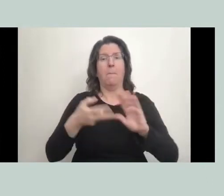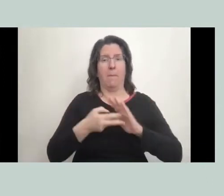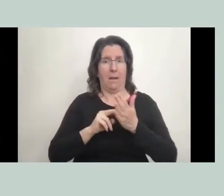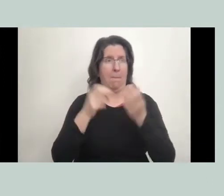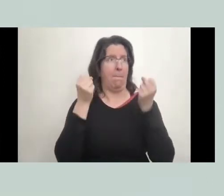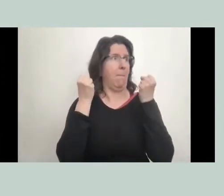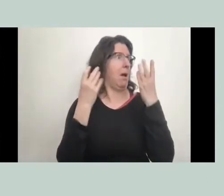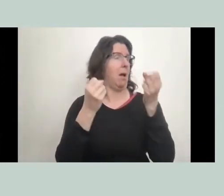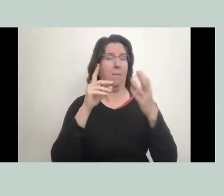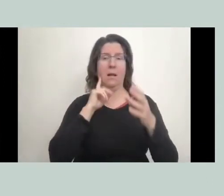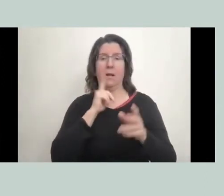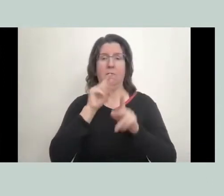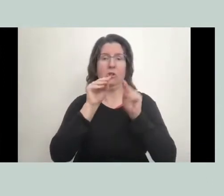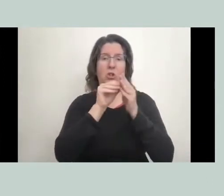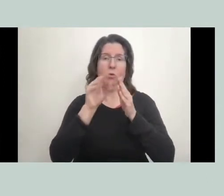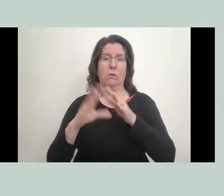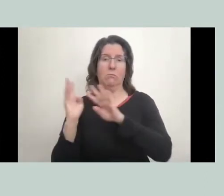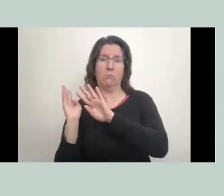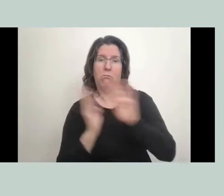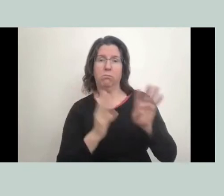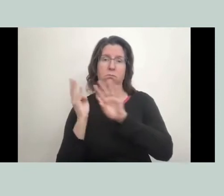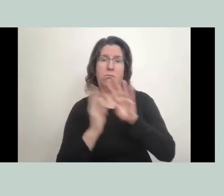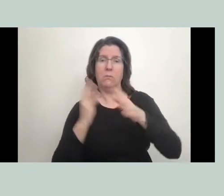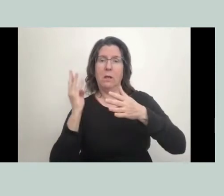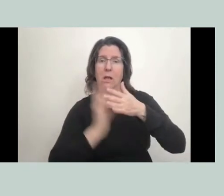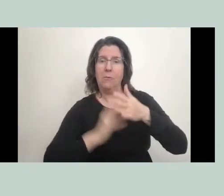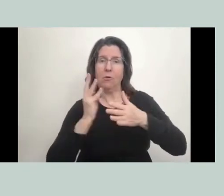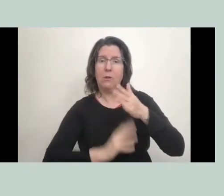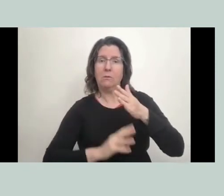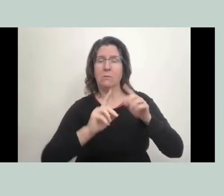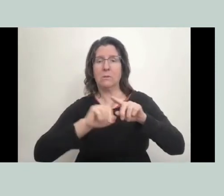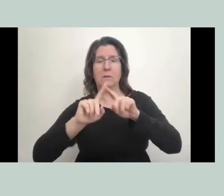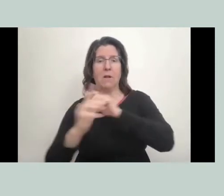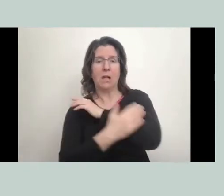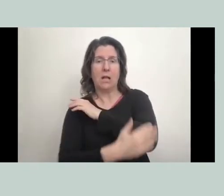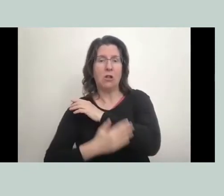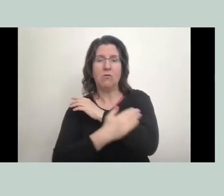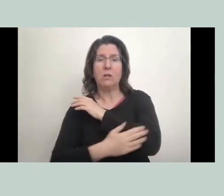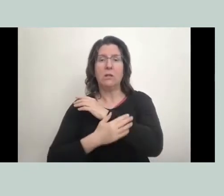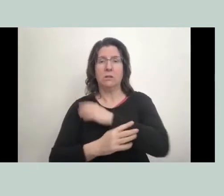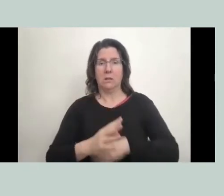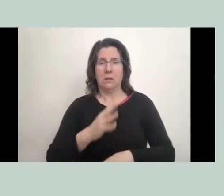There are many deaf students who are now immigrating, with their families, to Canada.